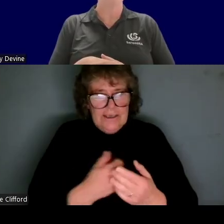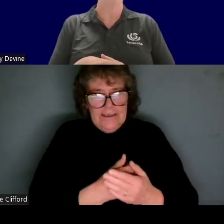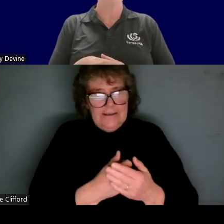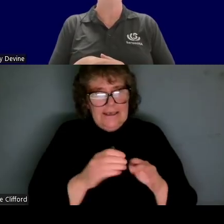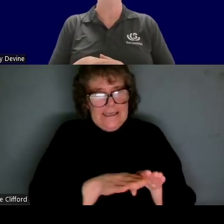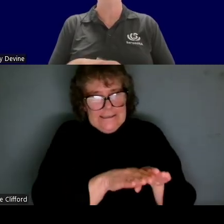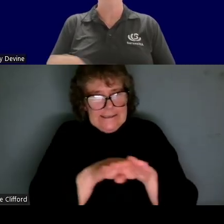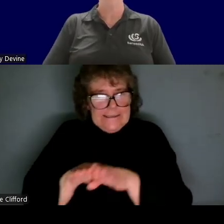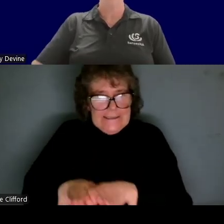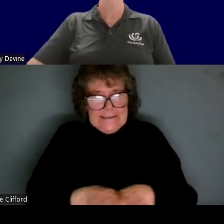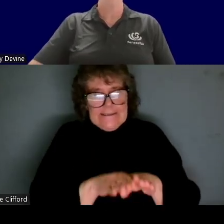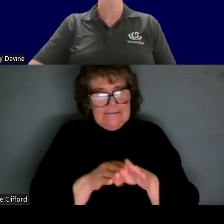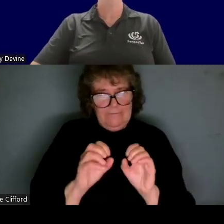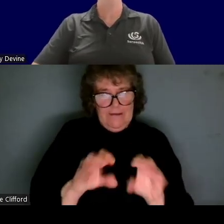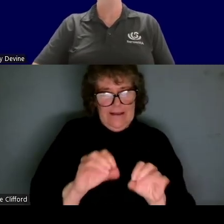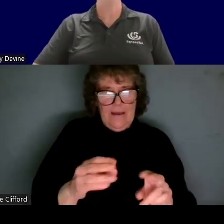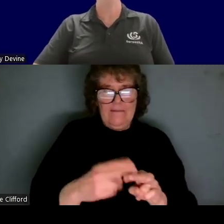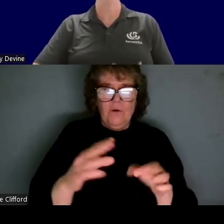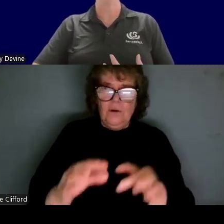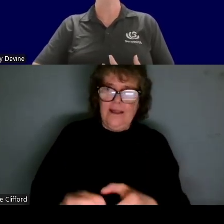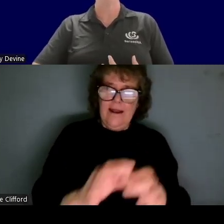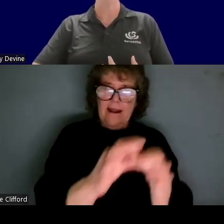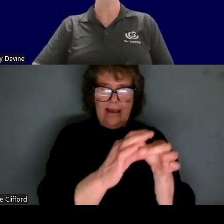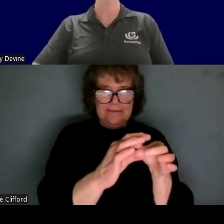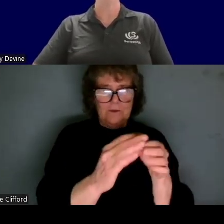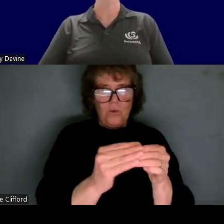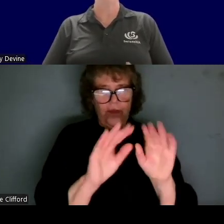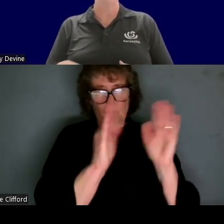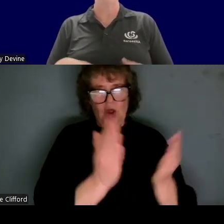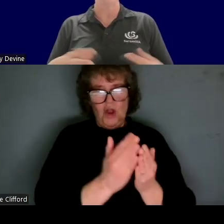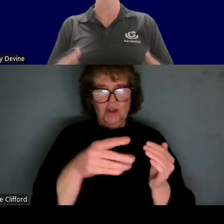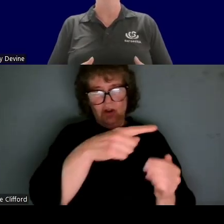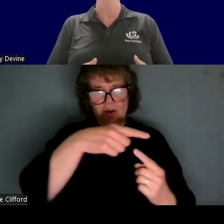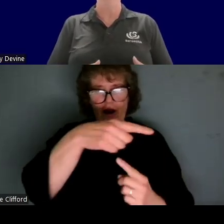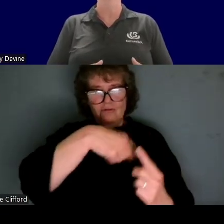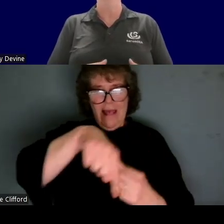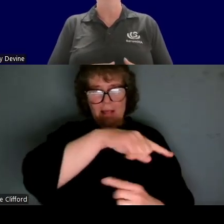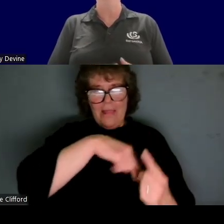for the world around them. It's important that individuals that are supporting a person with